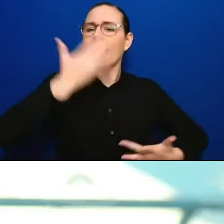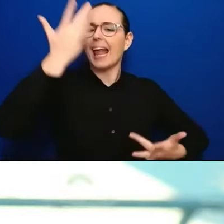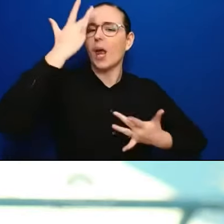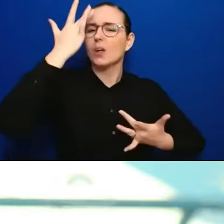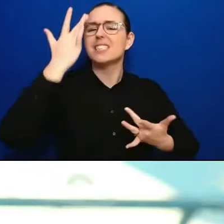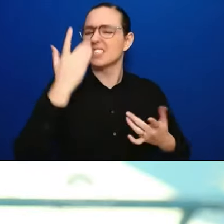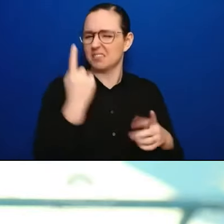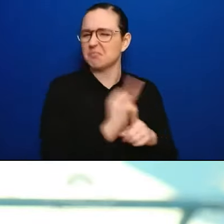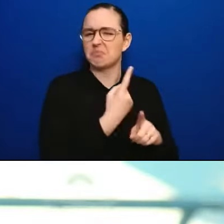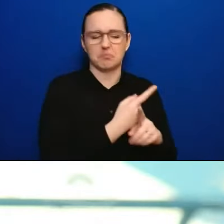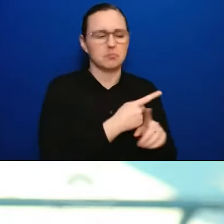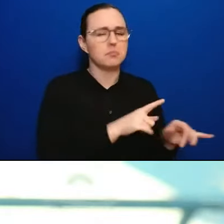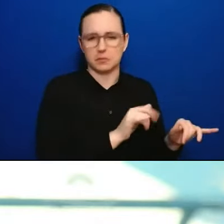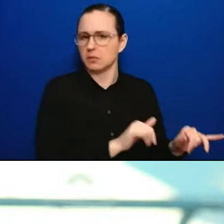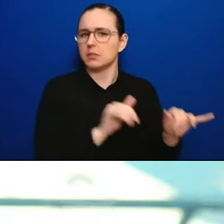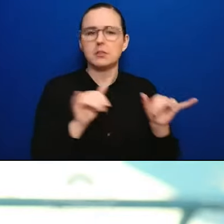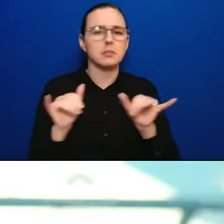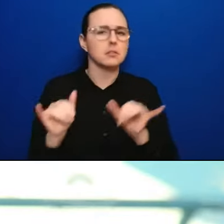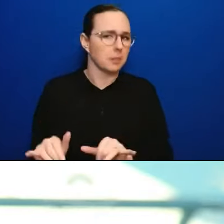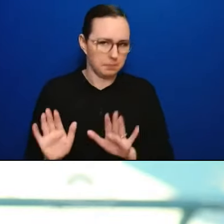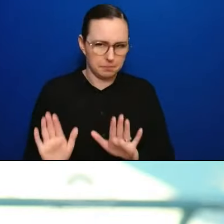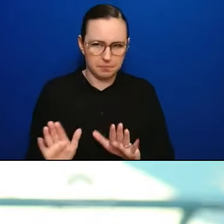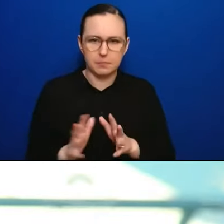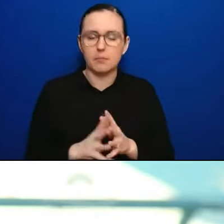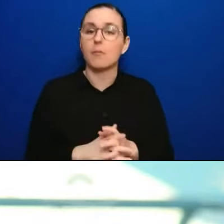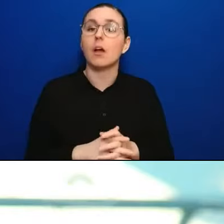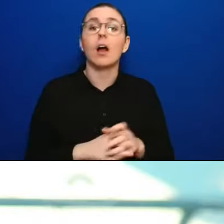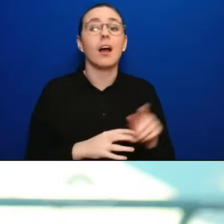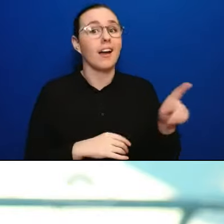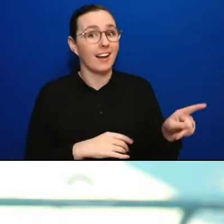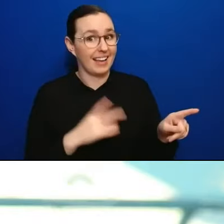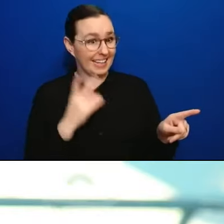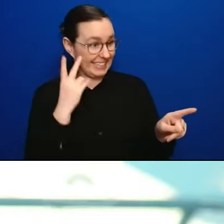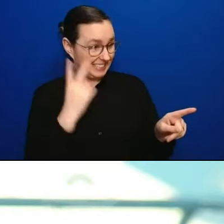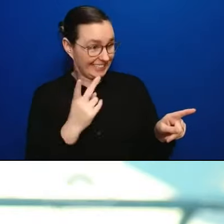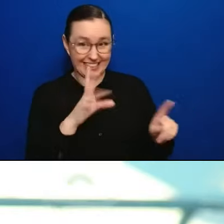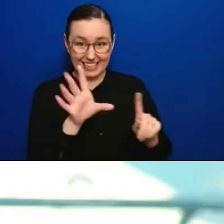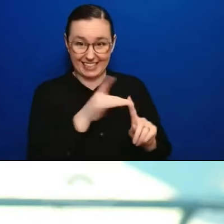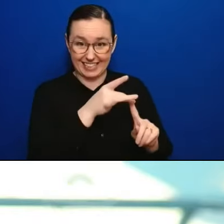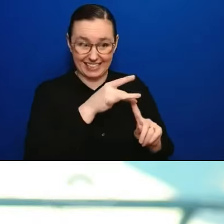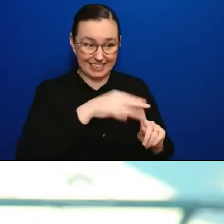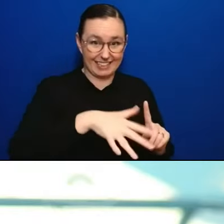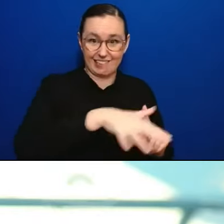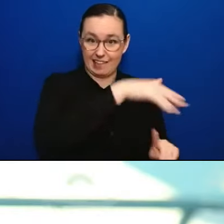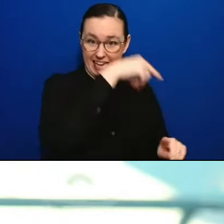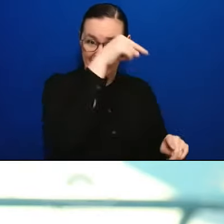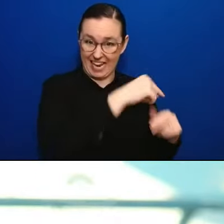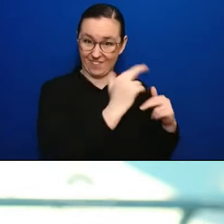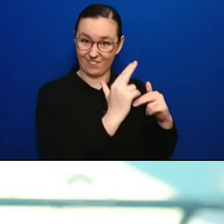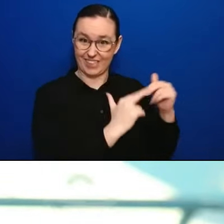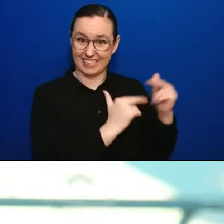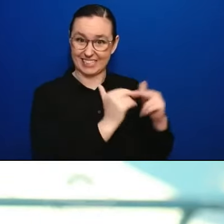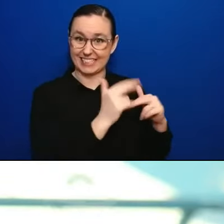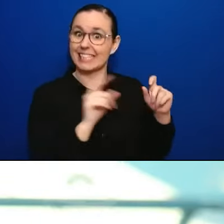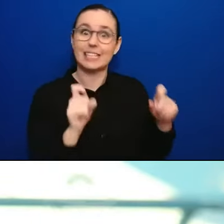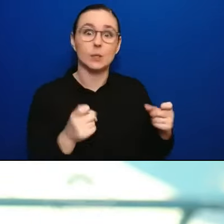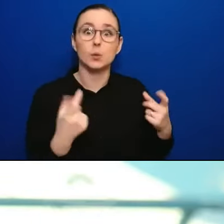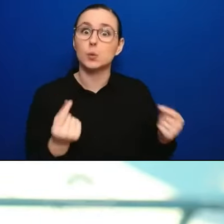guidelines in long-term care homes. So they were quite prescriptive about the things that might be